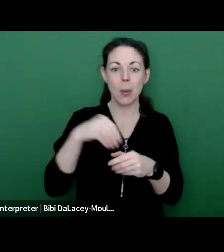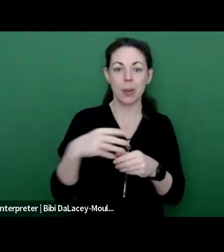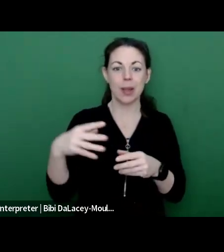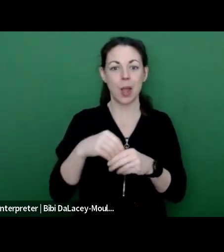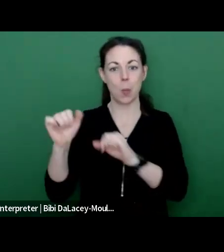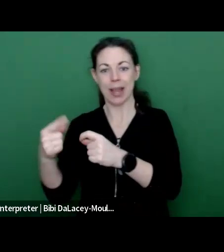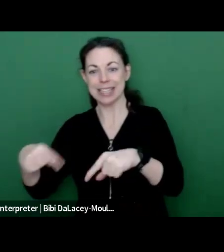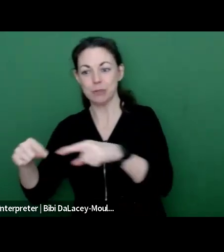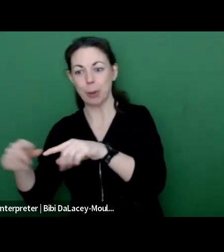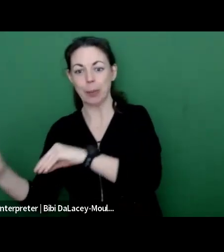it a few minutes.